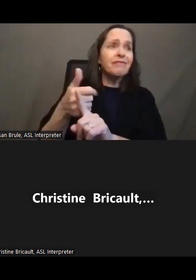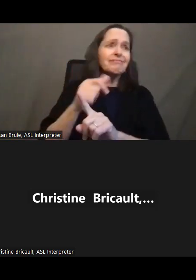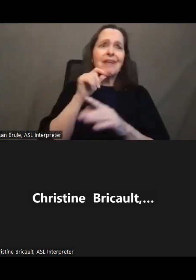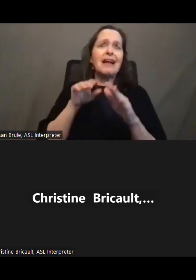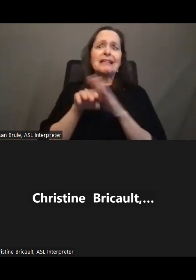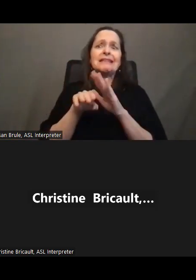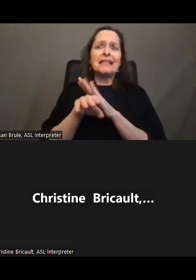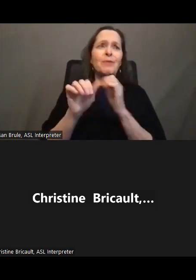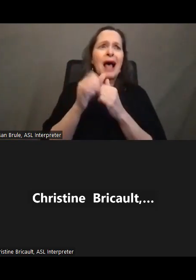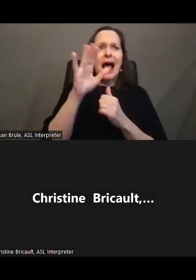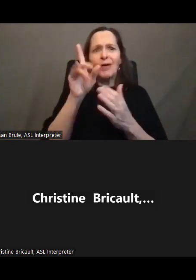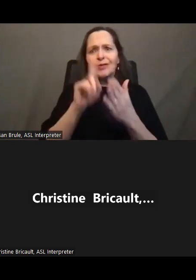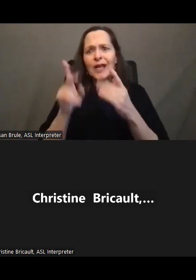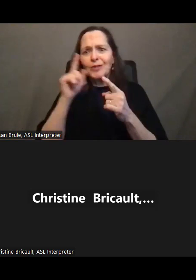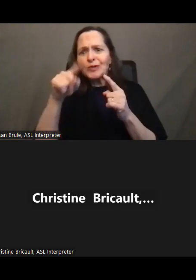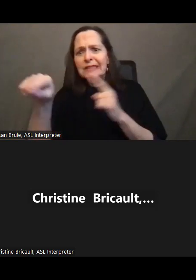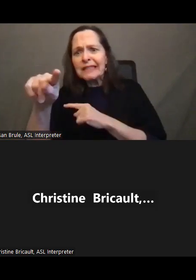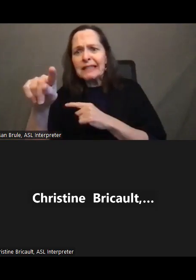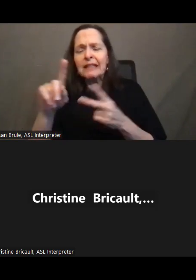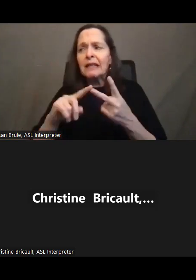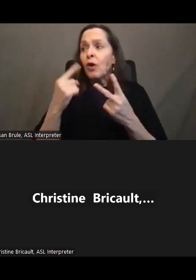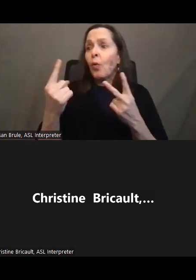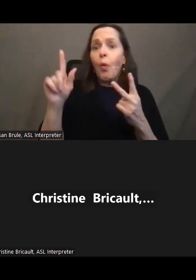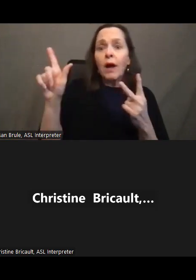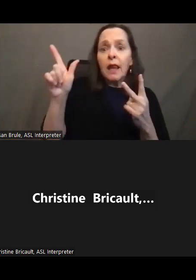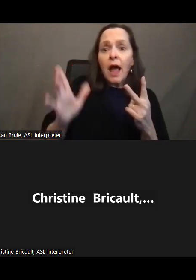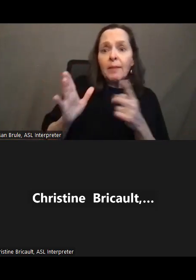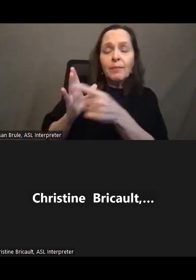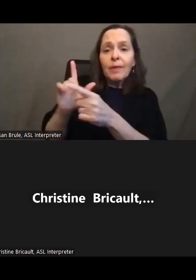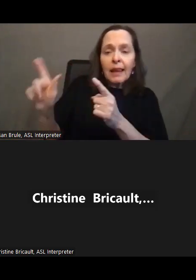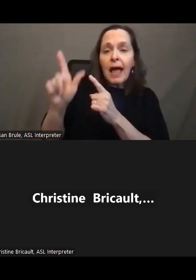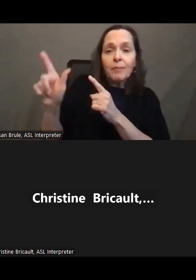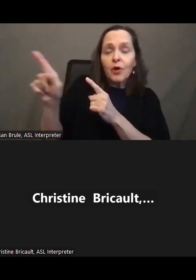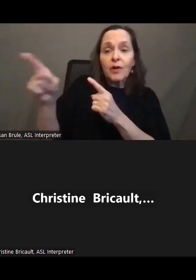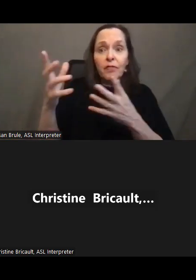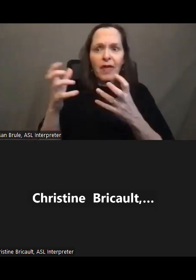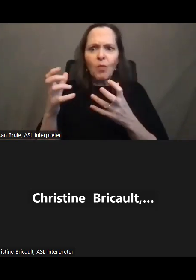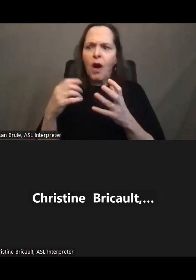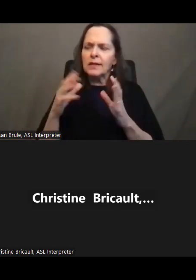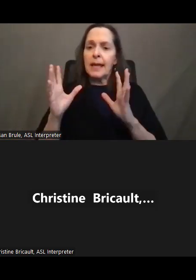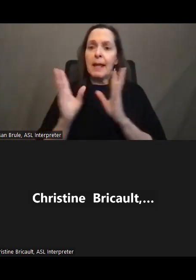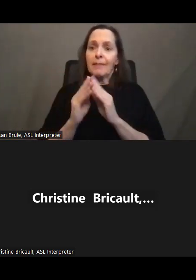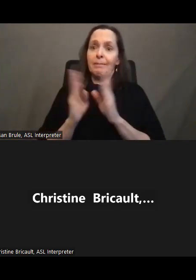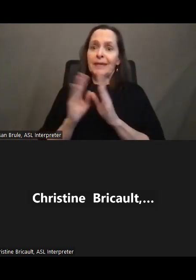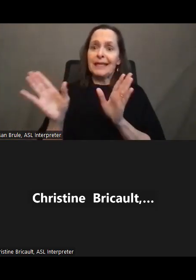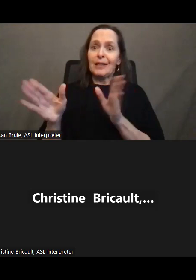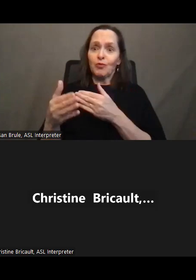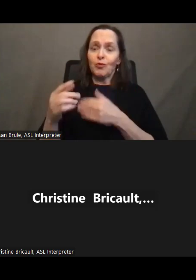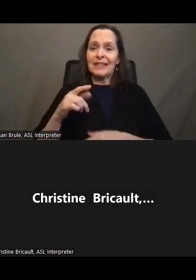they needed to put -- or they wanted to put more in the small meeting rooms up on a second floor that would not be accessible.